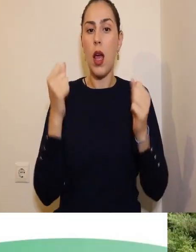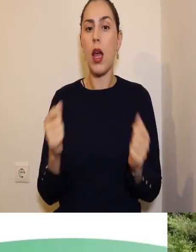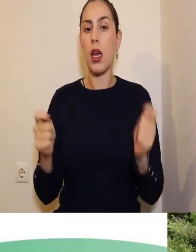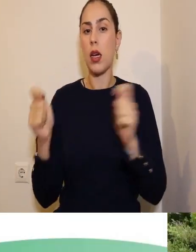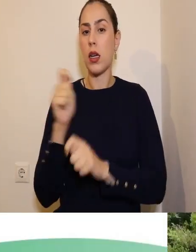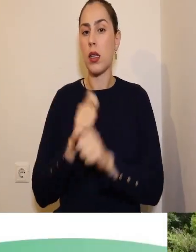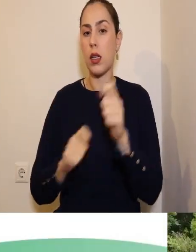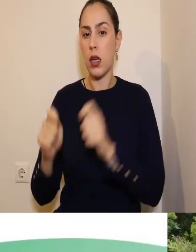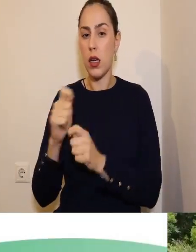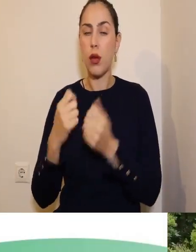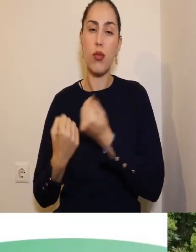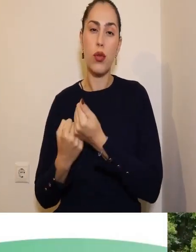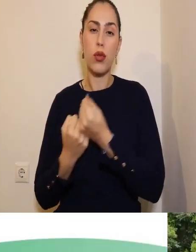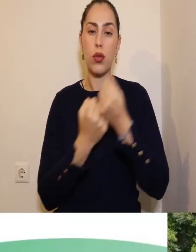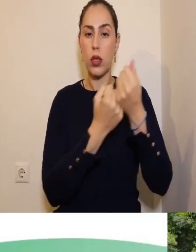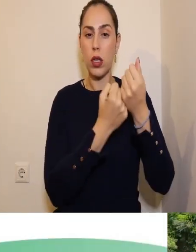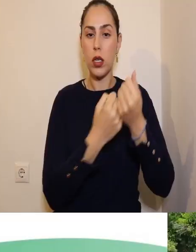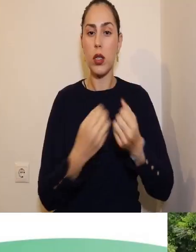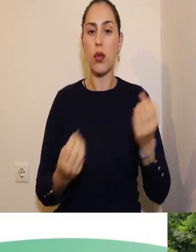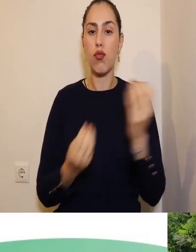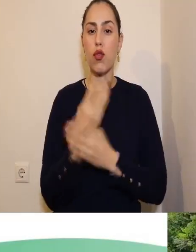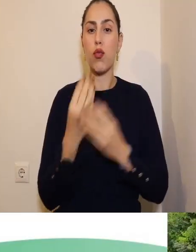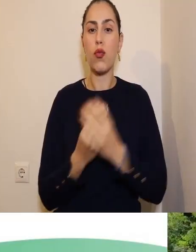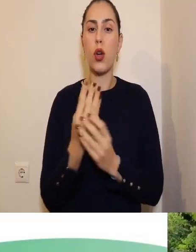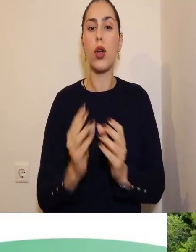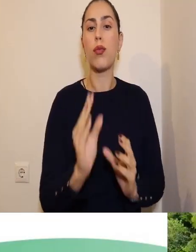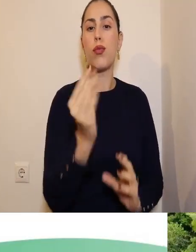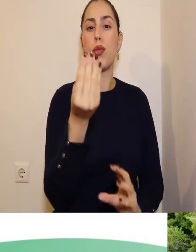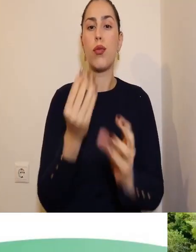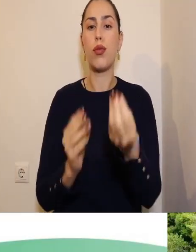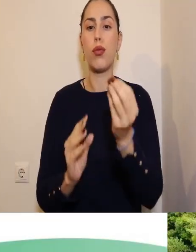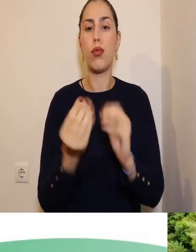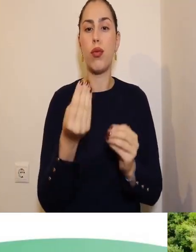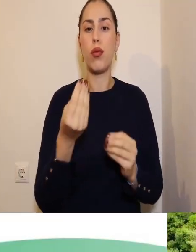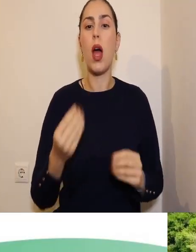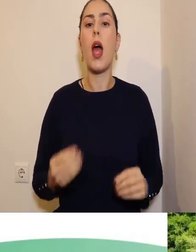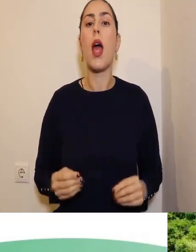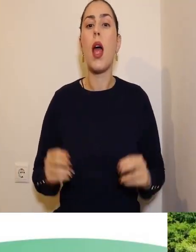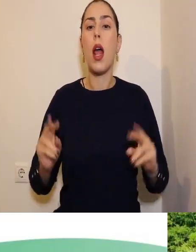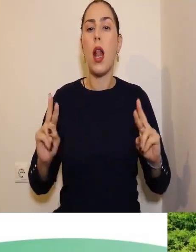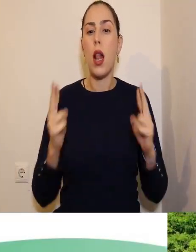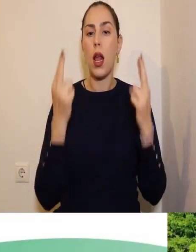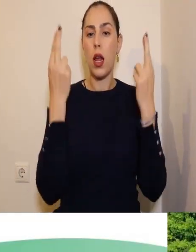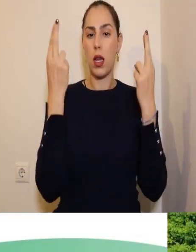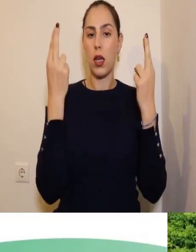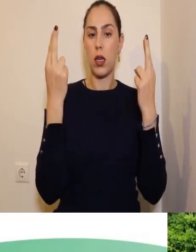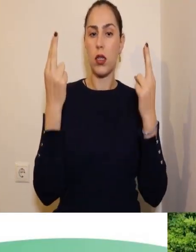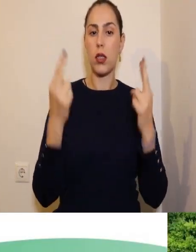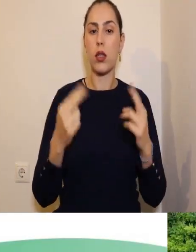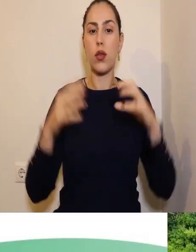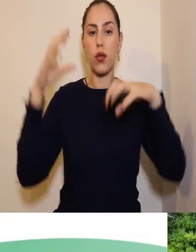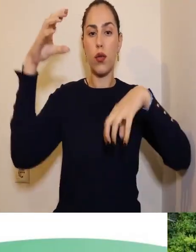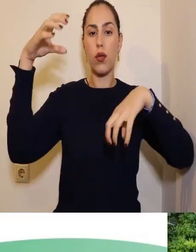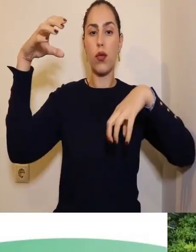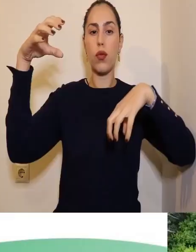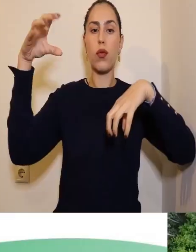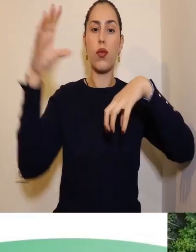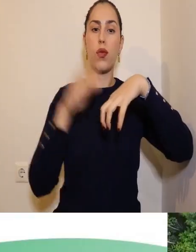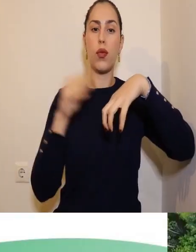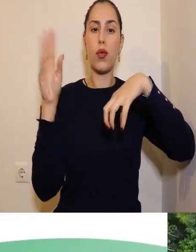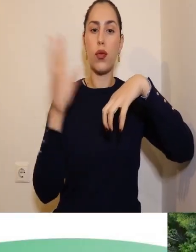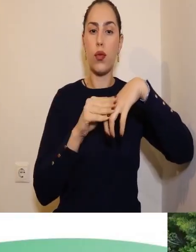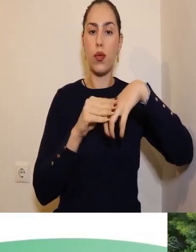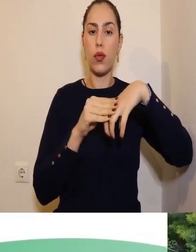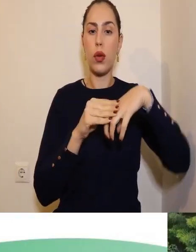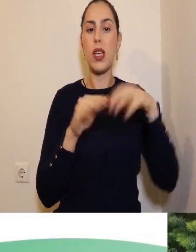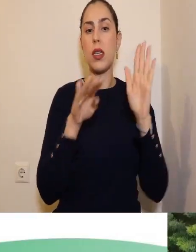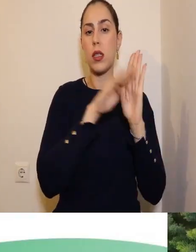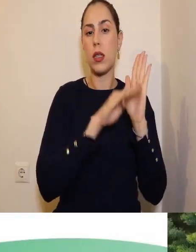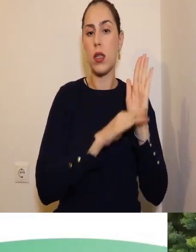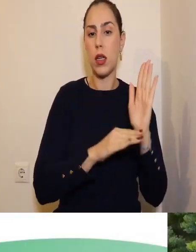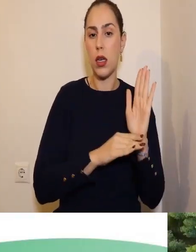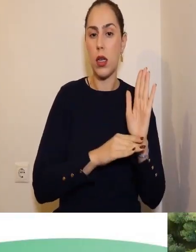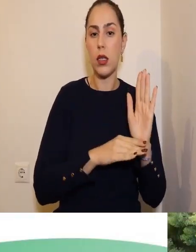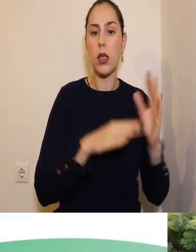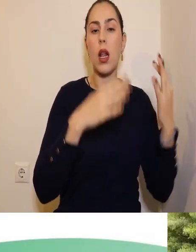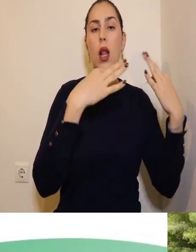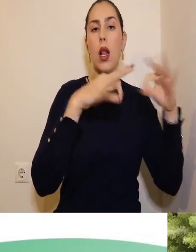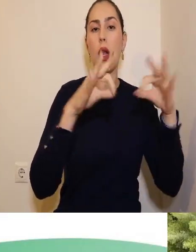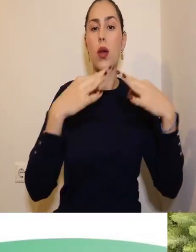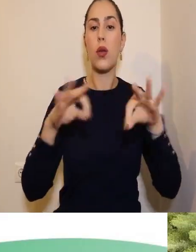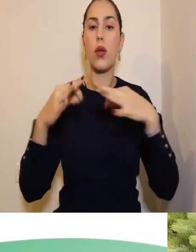1. Installation and support of Renewable Energy Sources – mainly photovoltaic systems and self-generation solutions, which reduce the energy footprint of our customers.